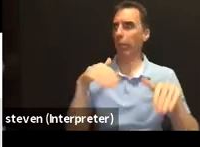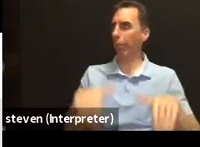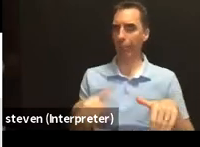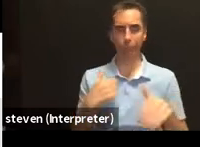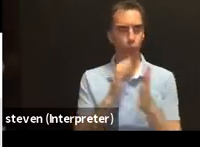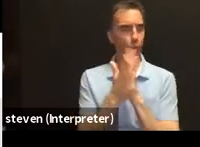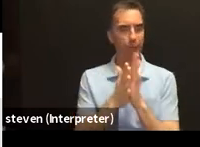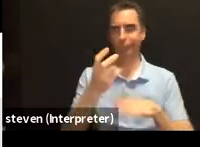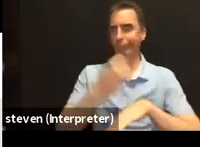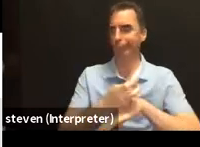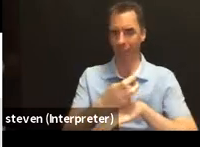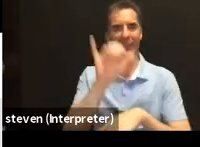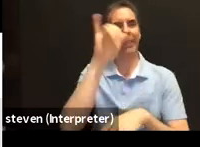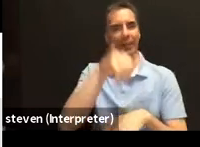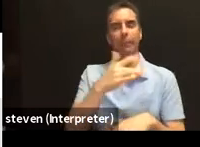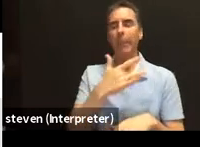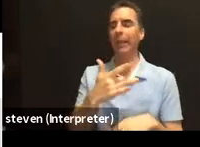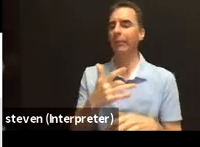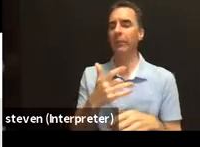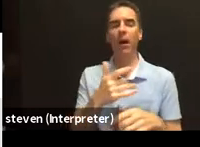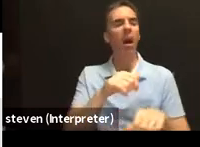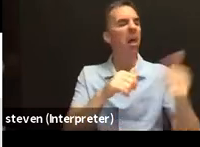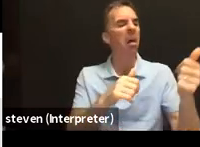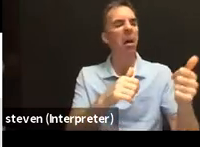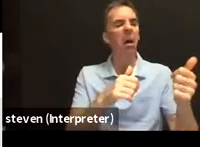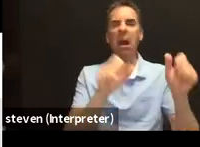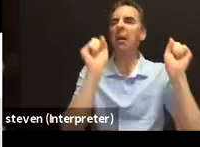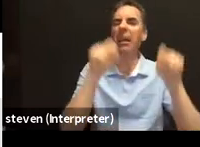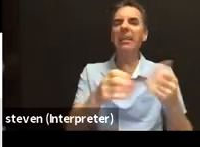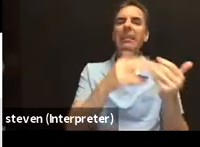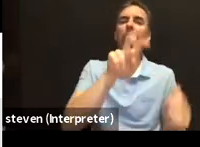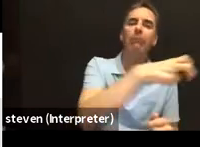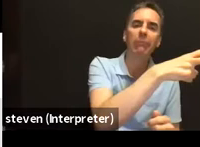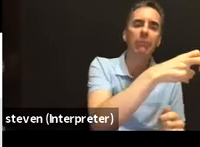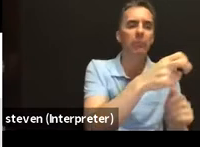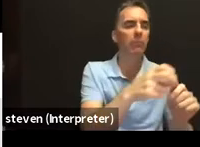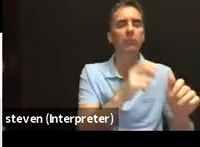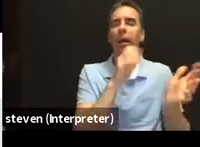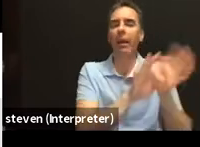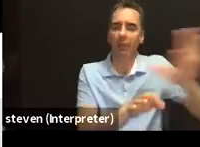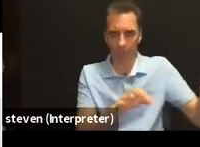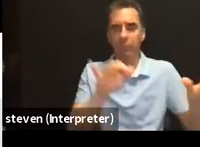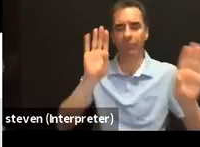maria.rodriguez: Of course it that could be erroneous and it might not provide us exact data. But that's basically what we go off.